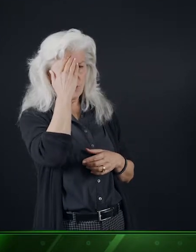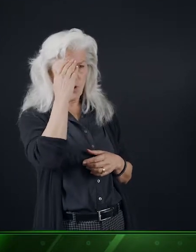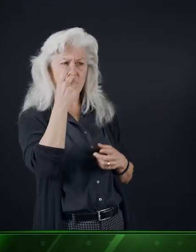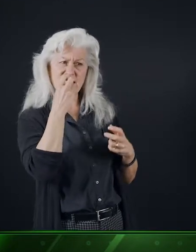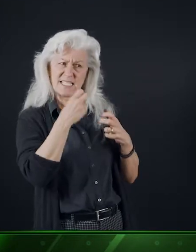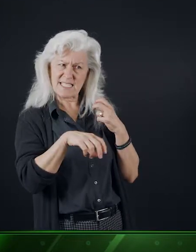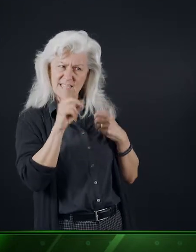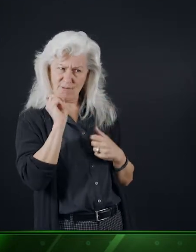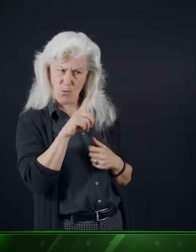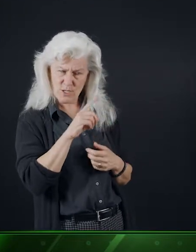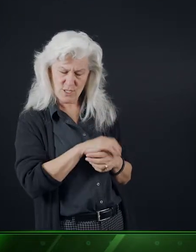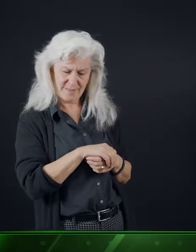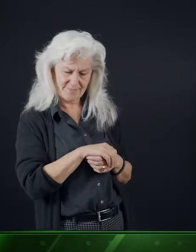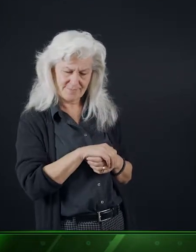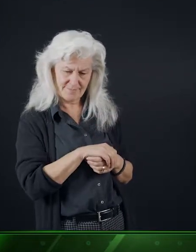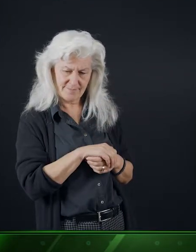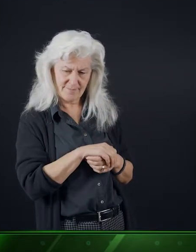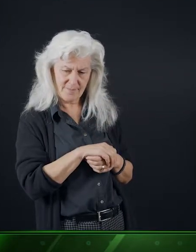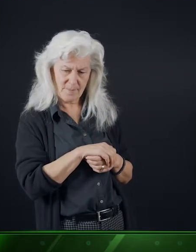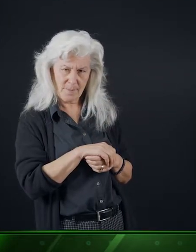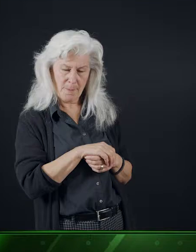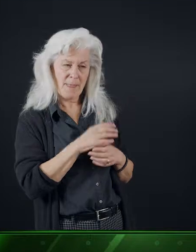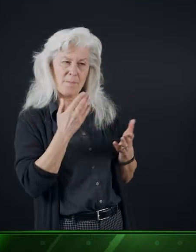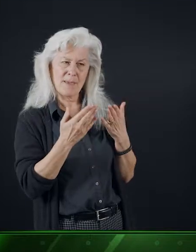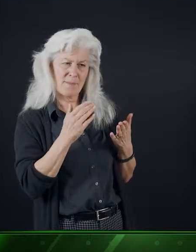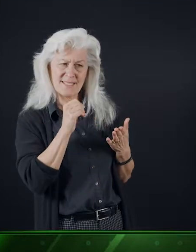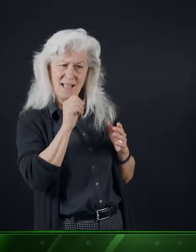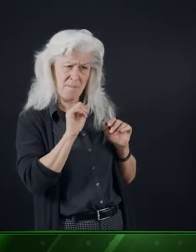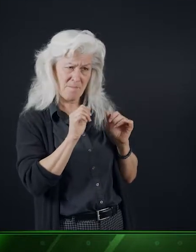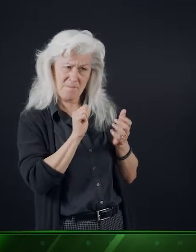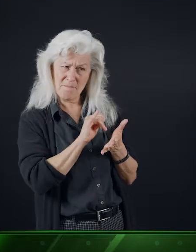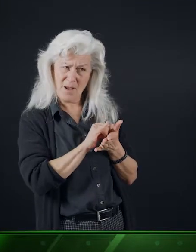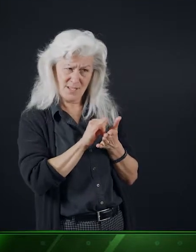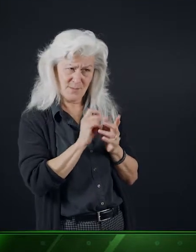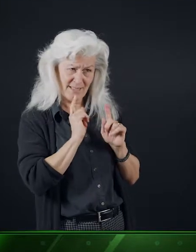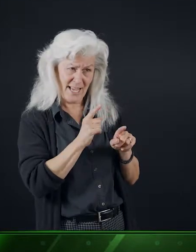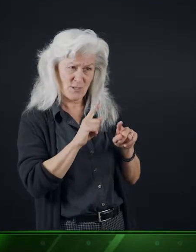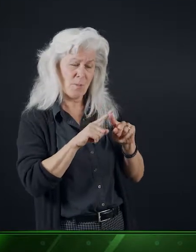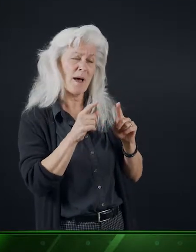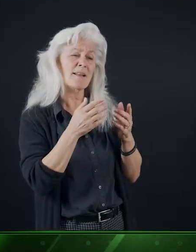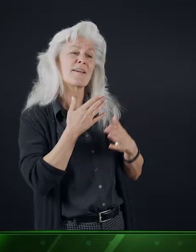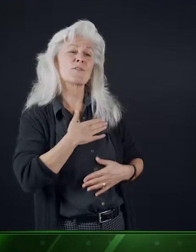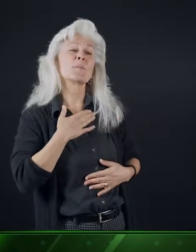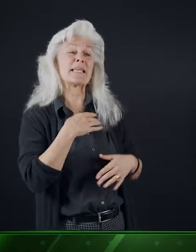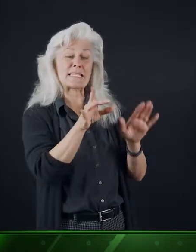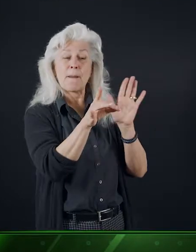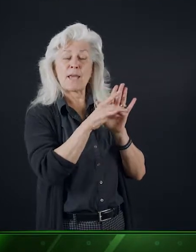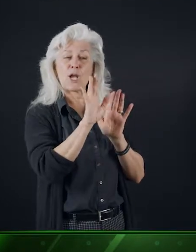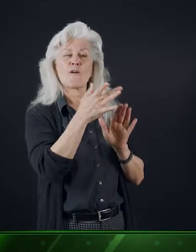maybe nearly impossible, but if you had to pick your favorite feature of the bunch, what would it be?